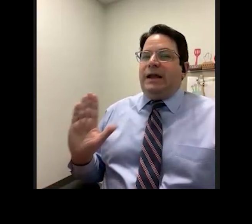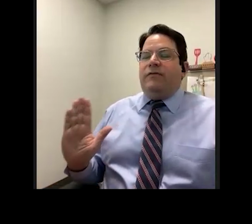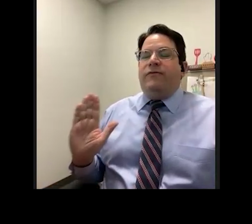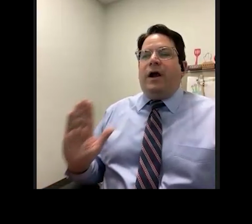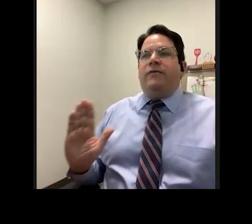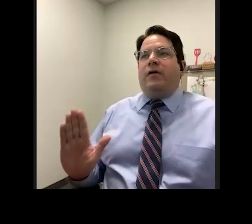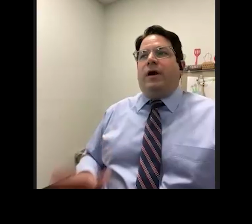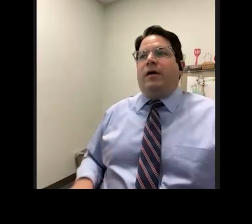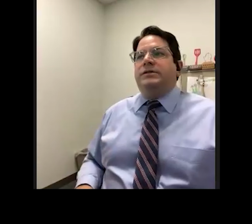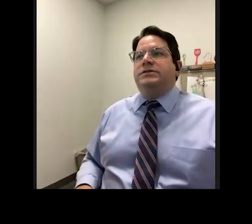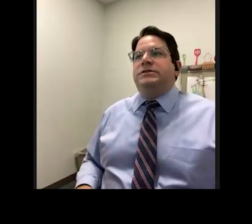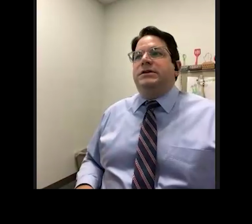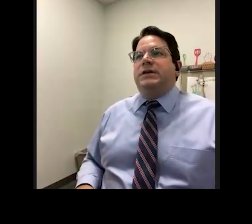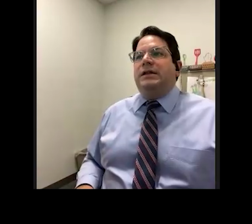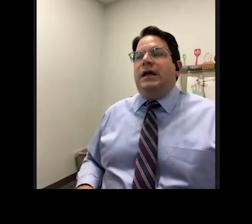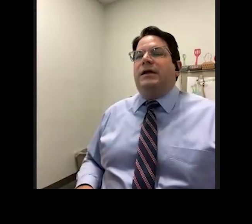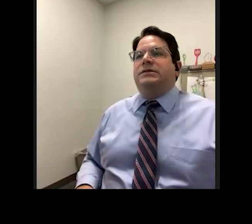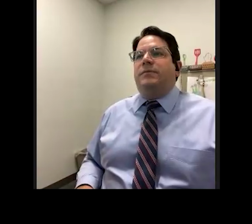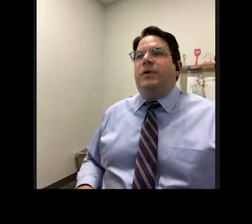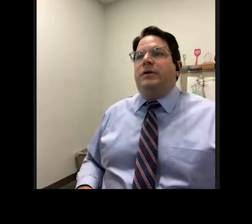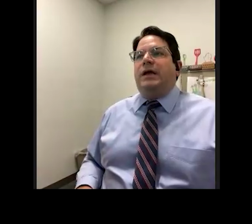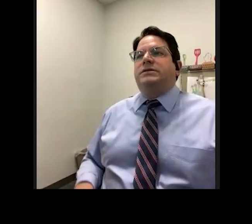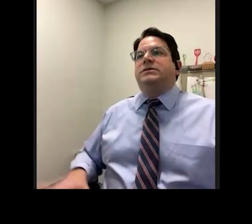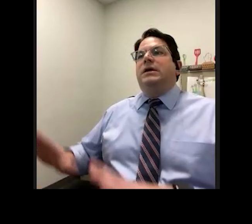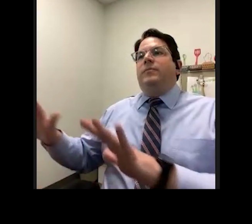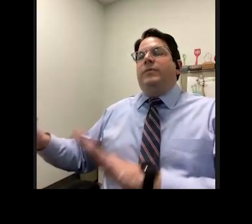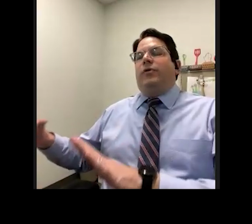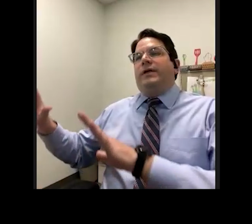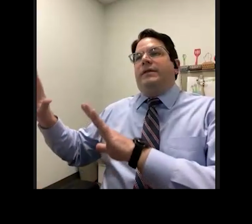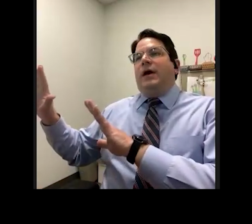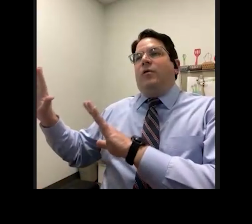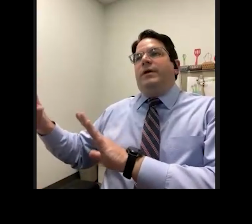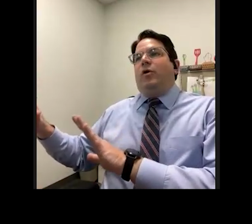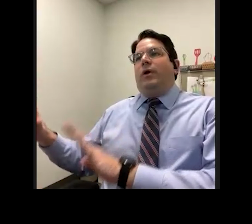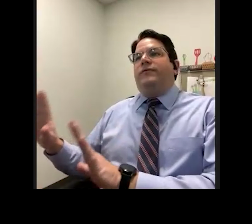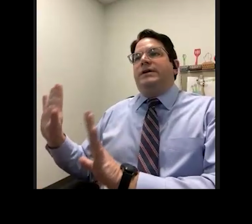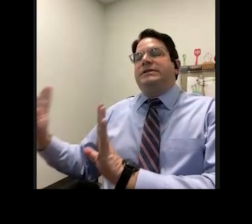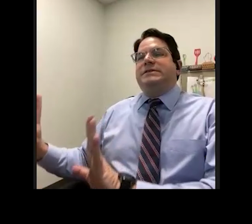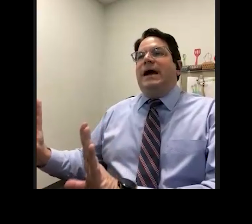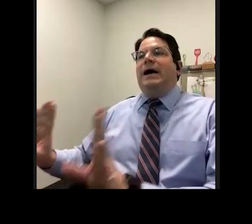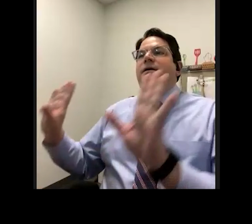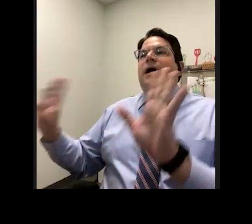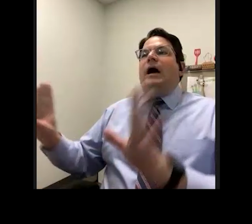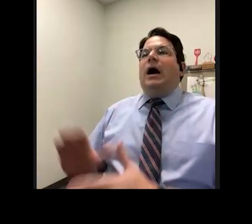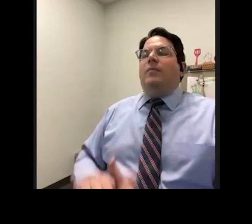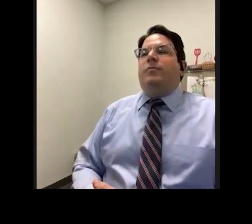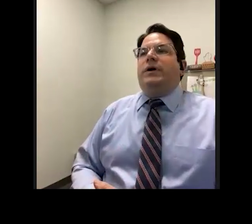I've seen that in very, very rare instances. And I think in some cases, people think that that would be a quick fix. It's not.